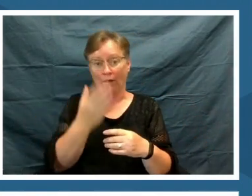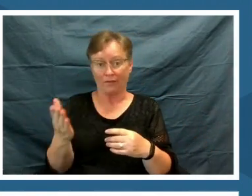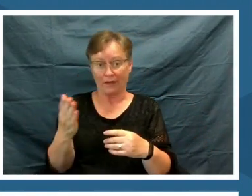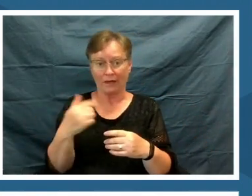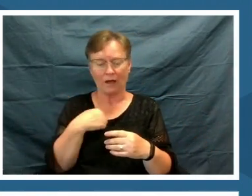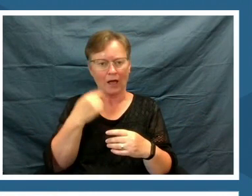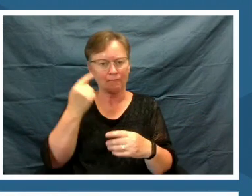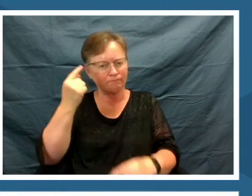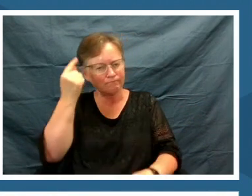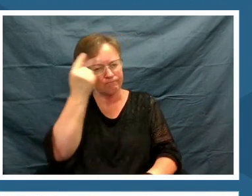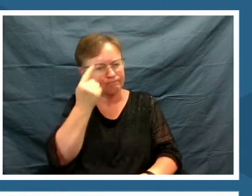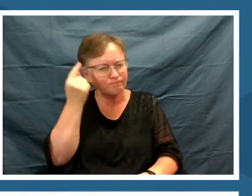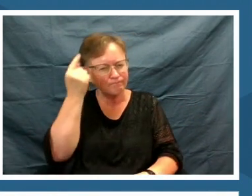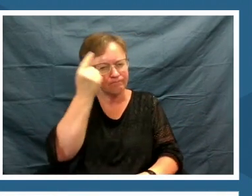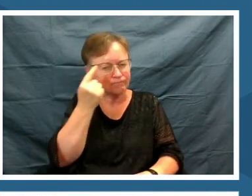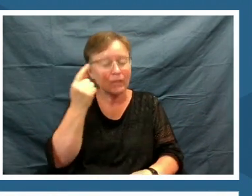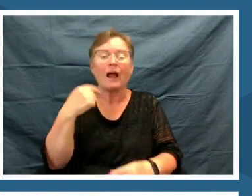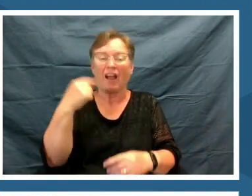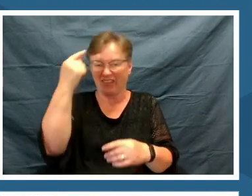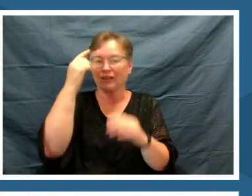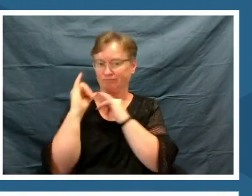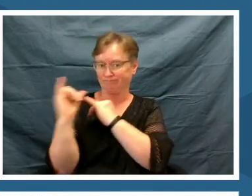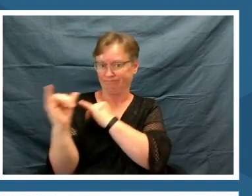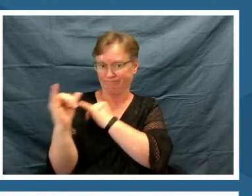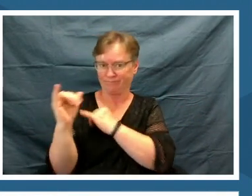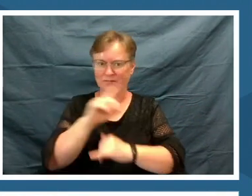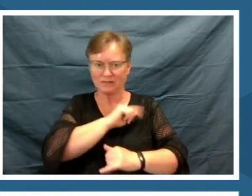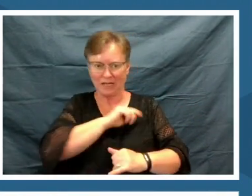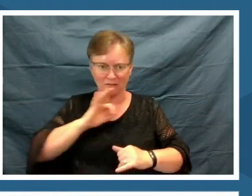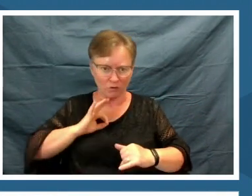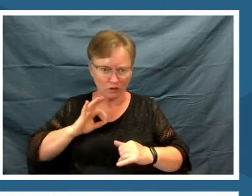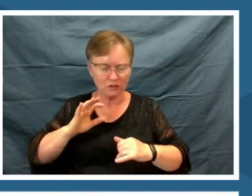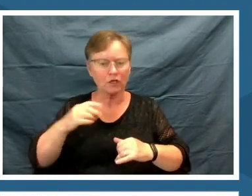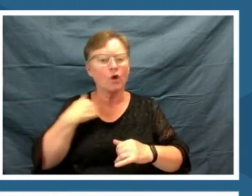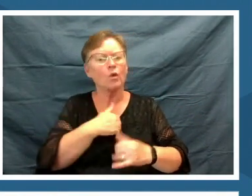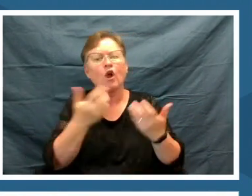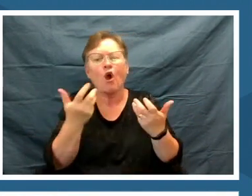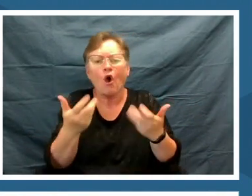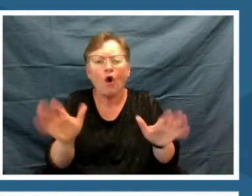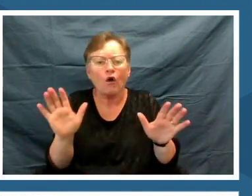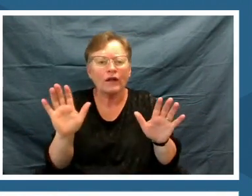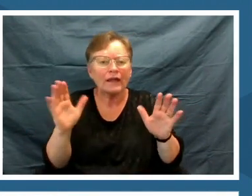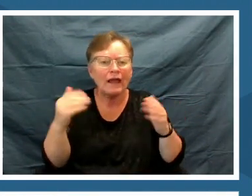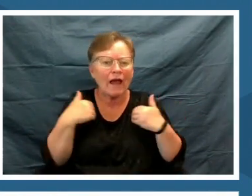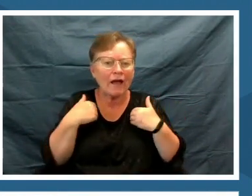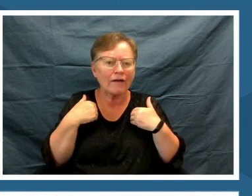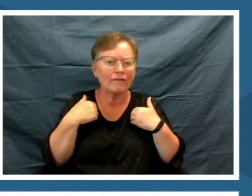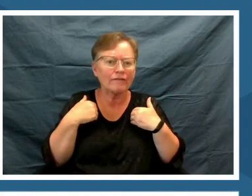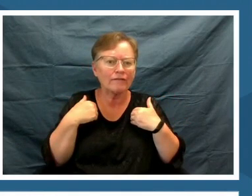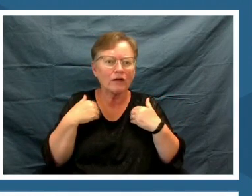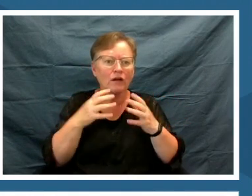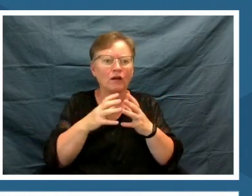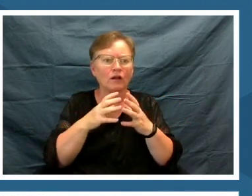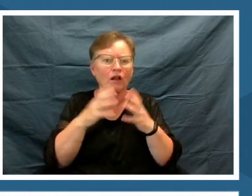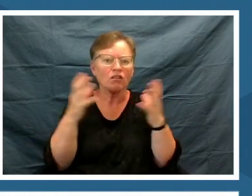task force are thinking through as well is we already have a lot of